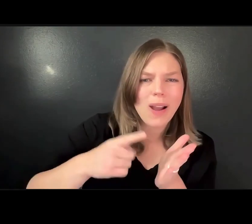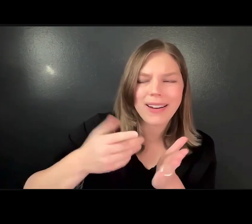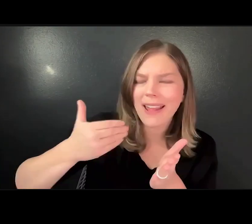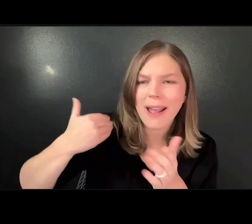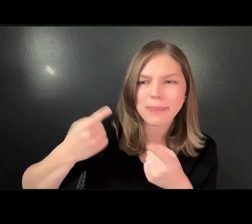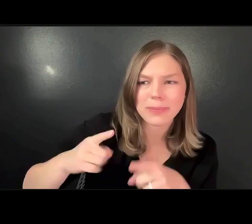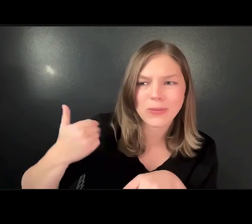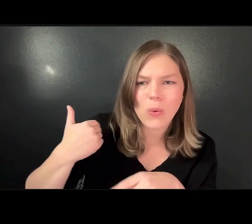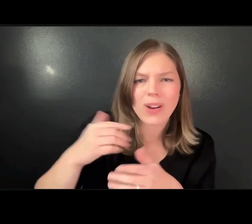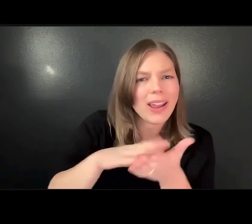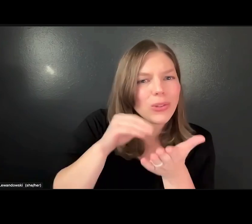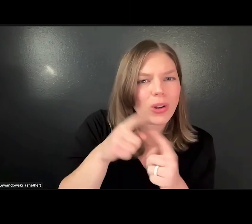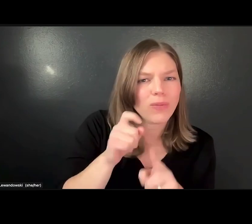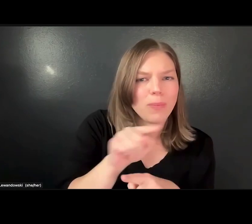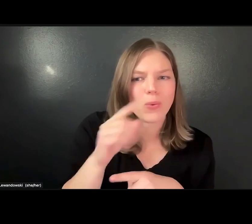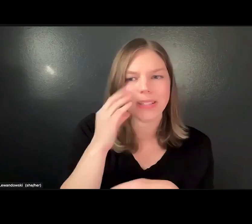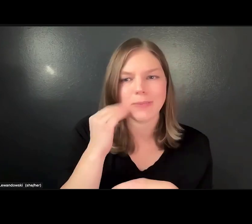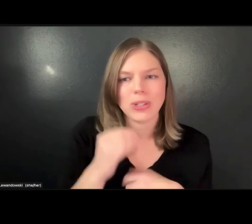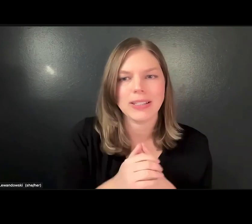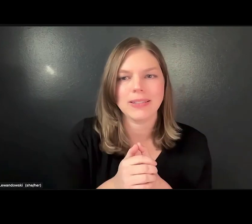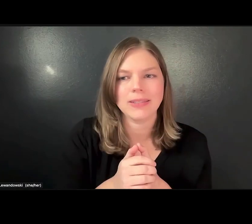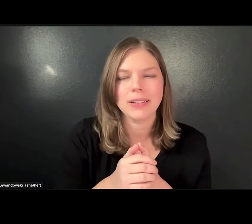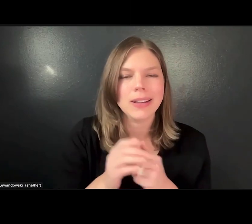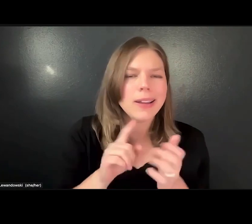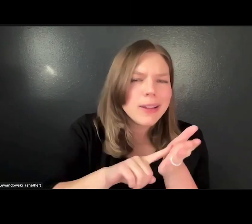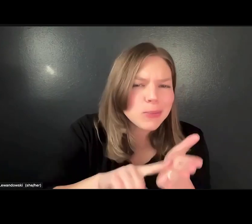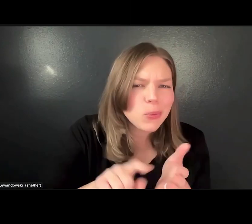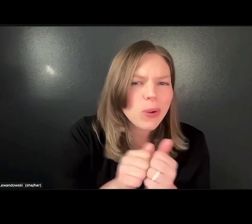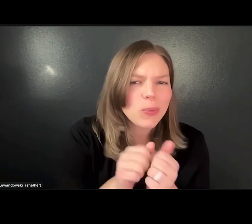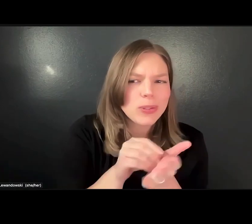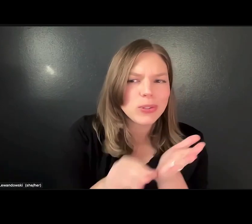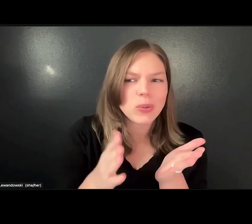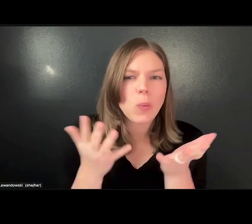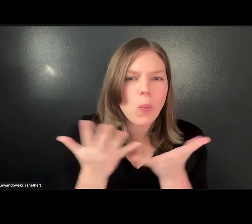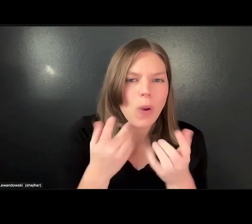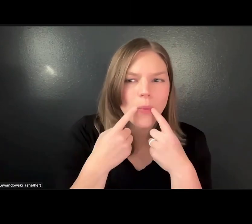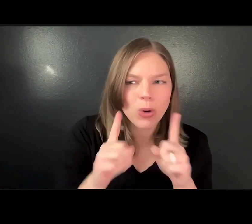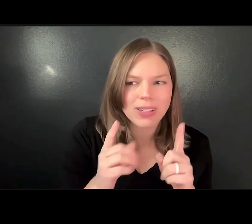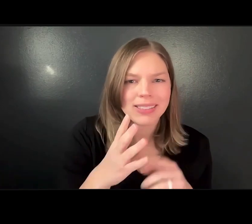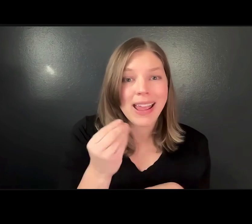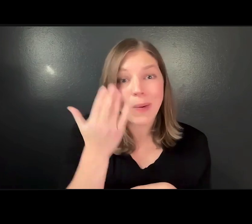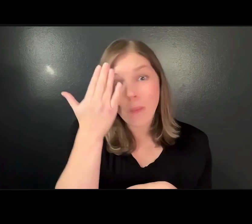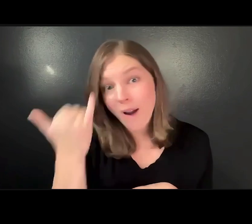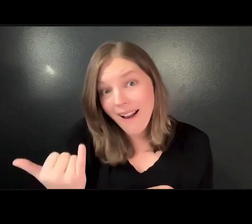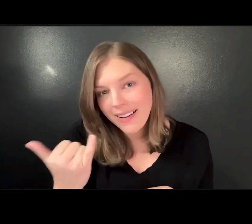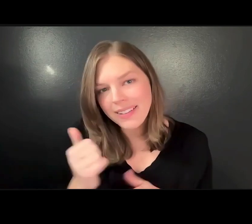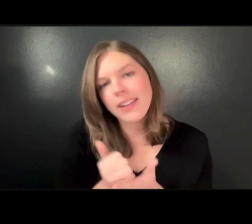and learn from those experiences. Exploring with the student what works and why